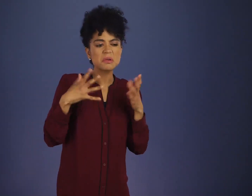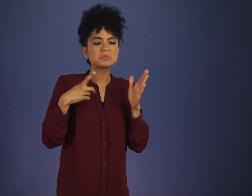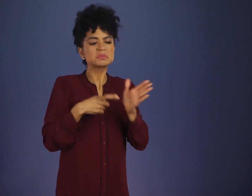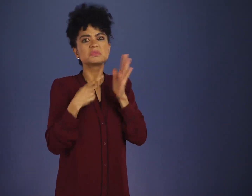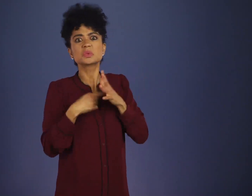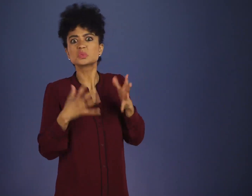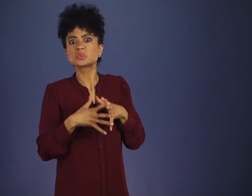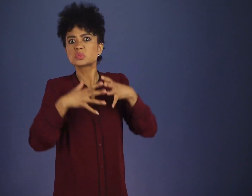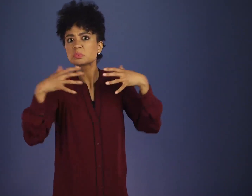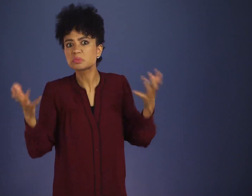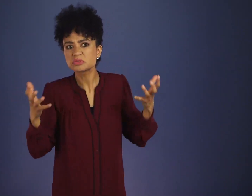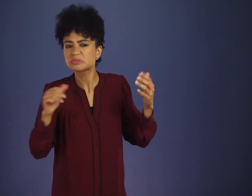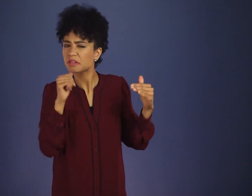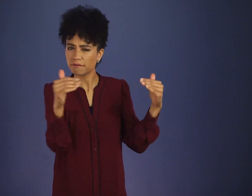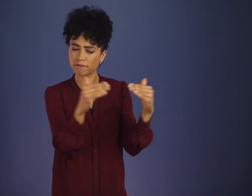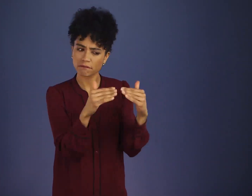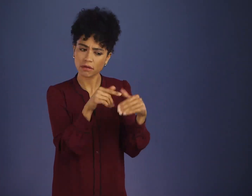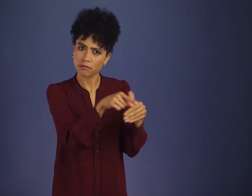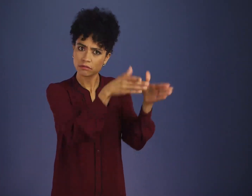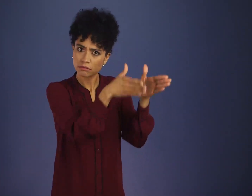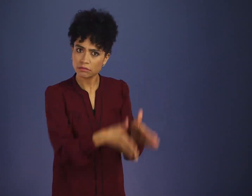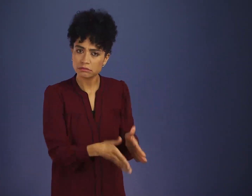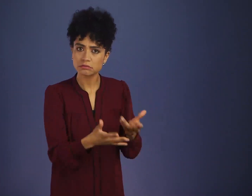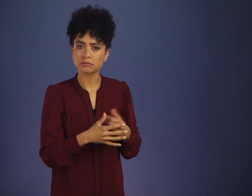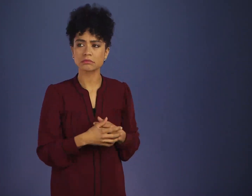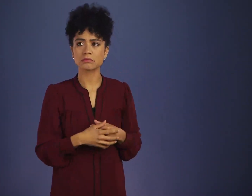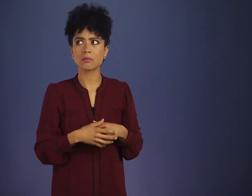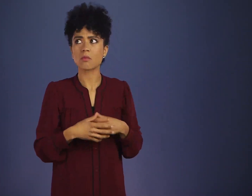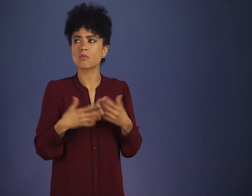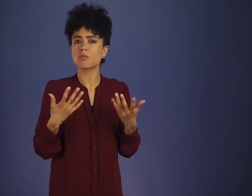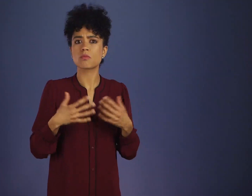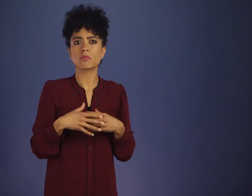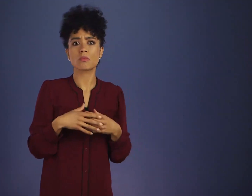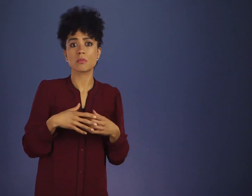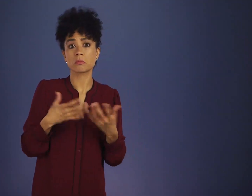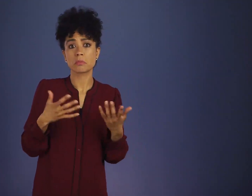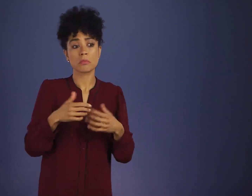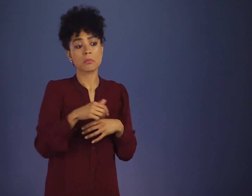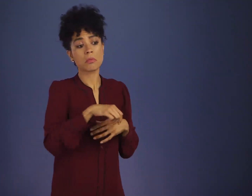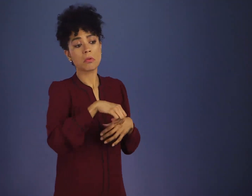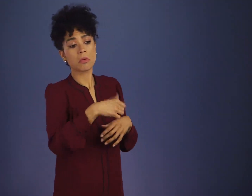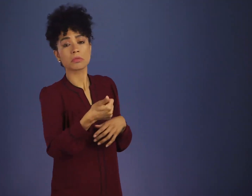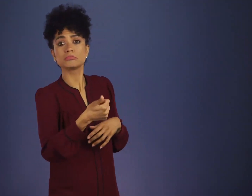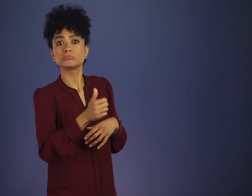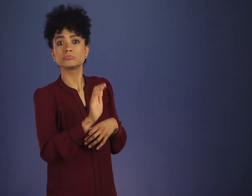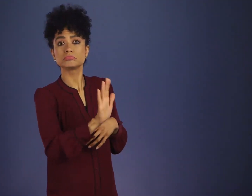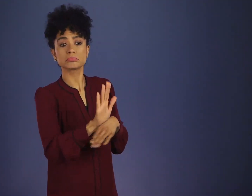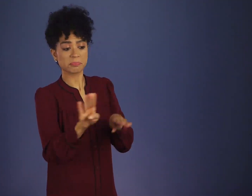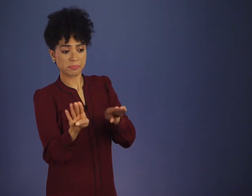Did these perplexities beset me because of selfishness or unreasonable demands?